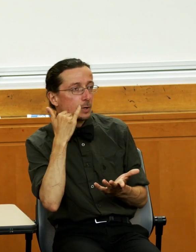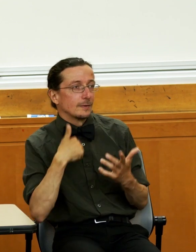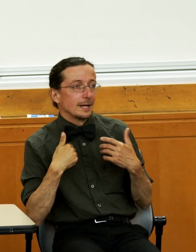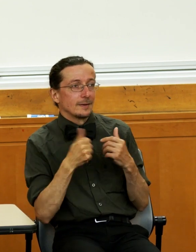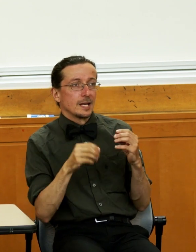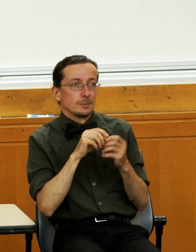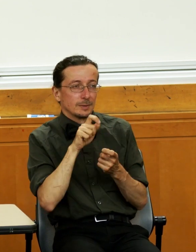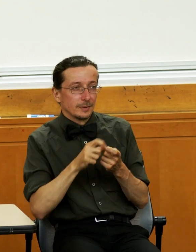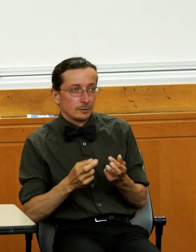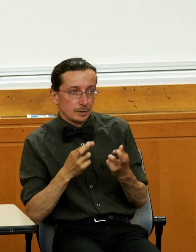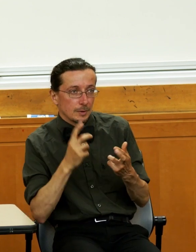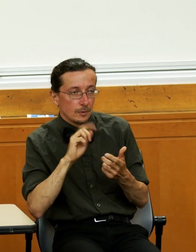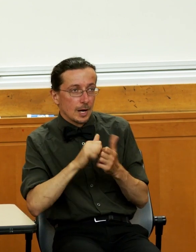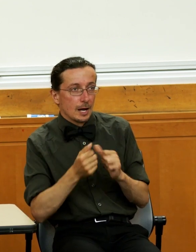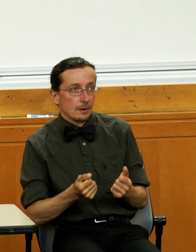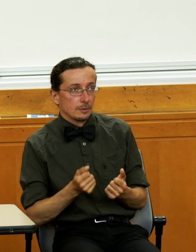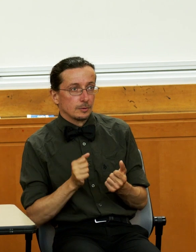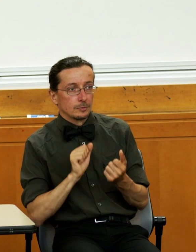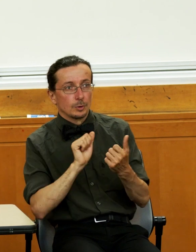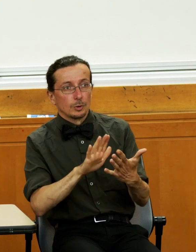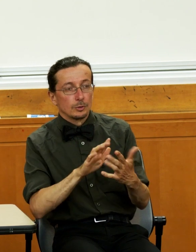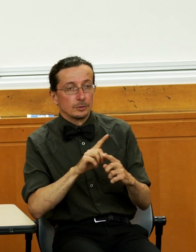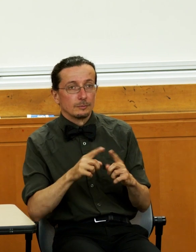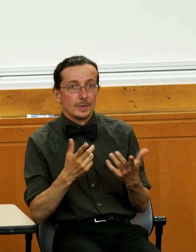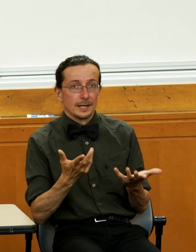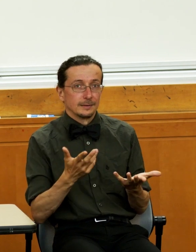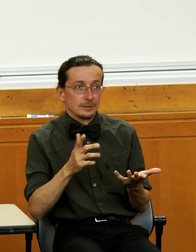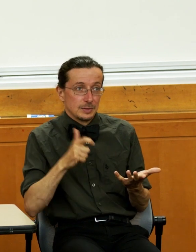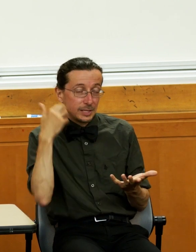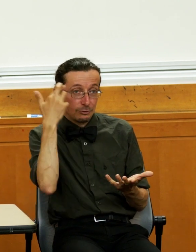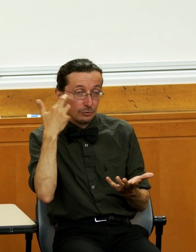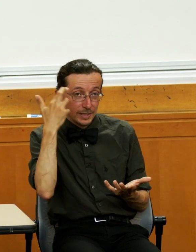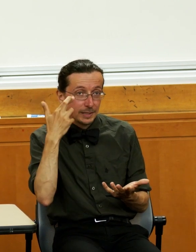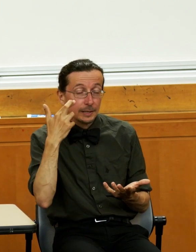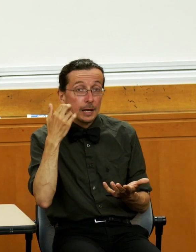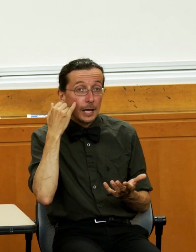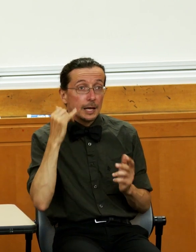But, you know, reasons are reasons, whether or not people frame them in particular ways.